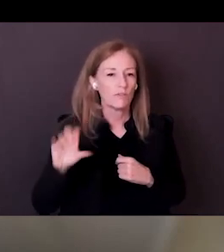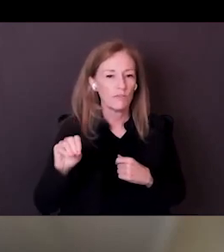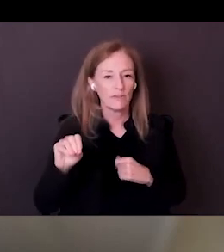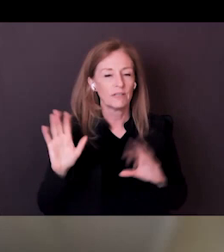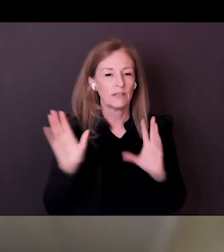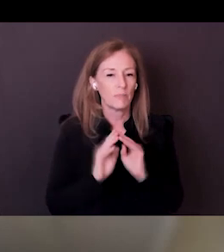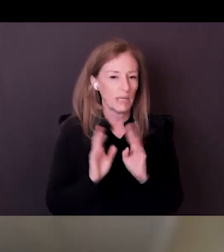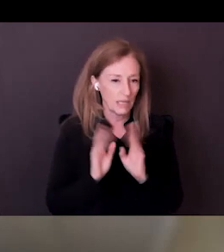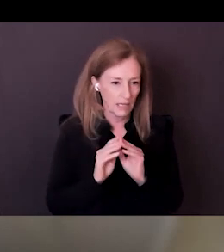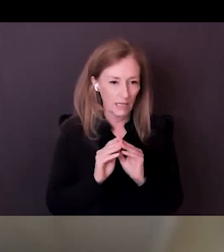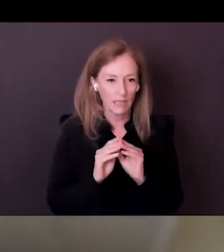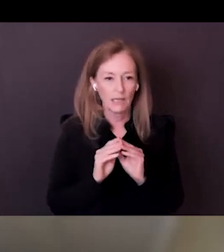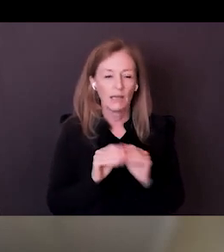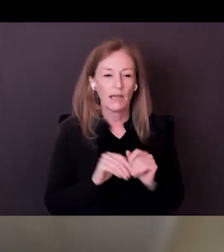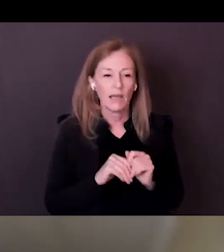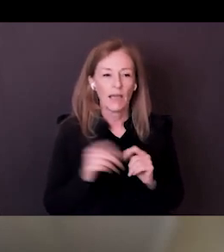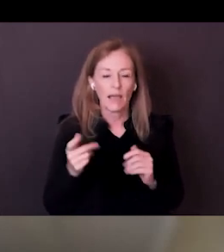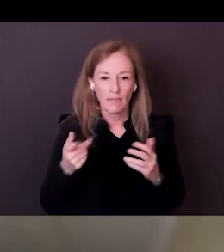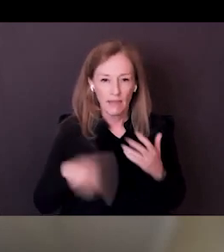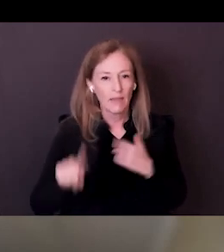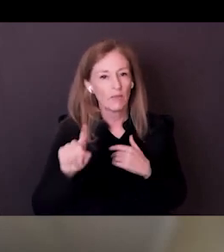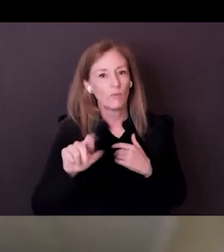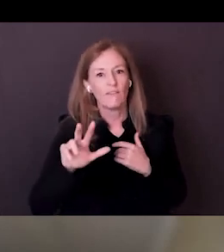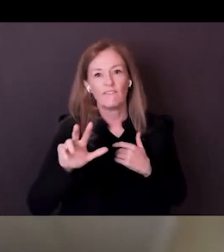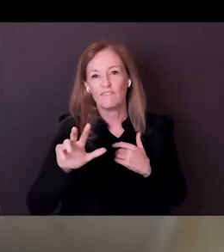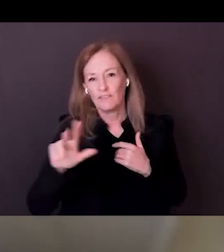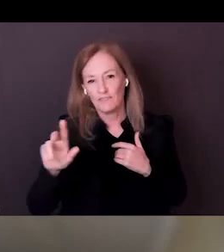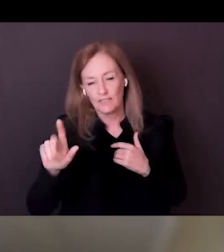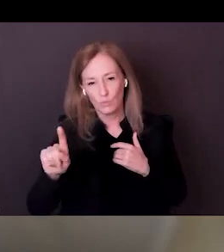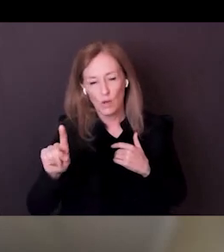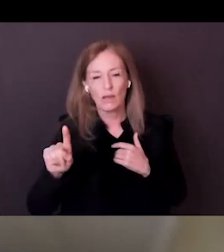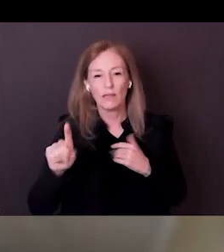AND FOLLOWING WEEK THE 151ST EPISODE ON CRISIS SERVICES IN RURAL